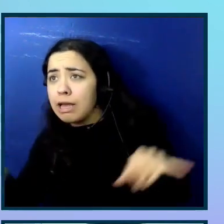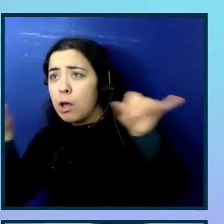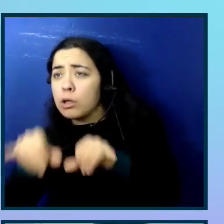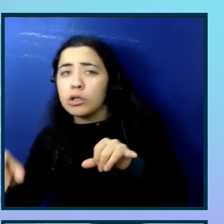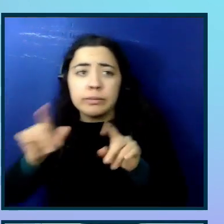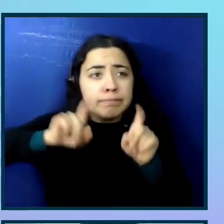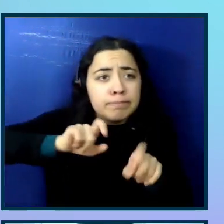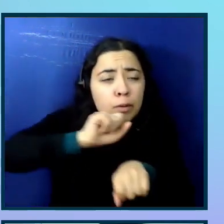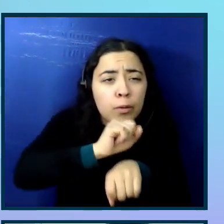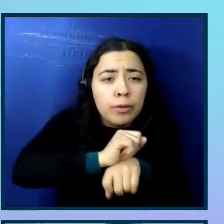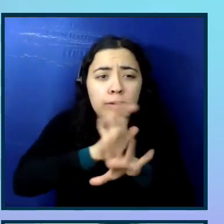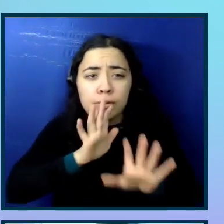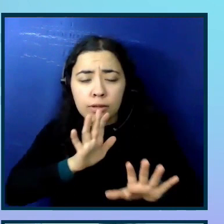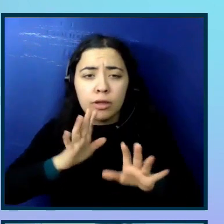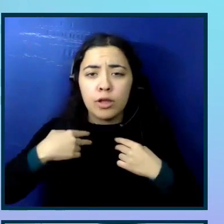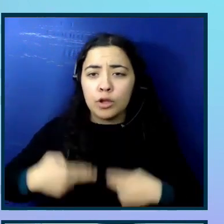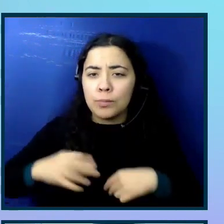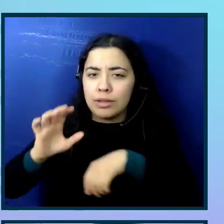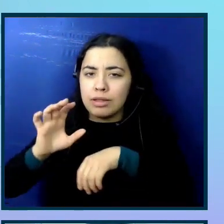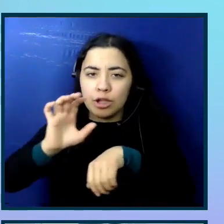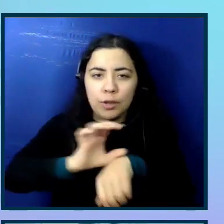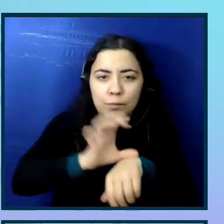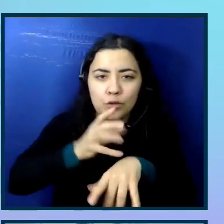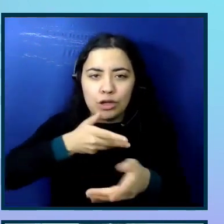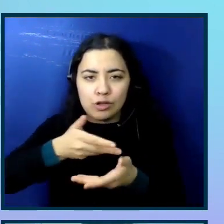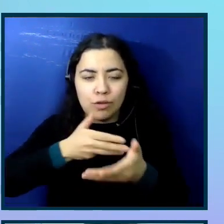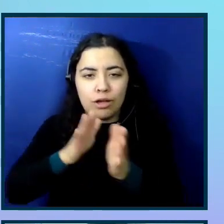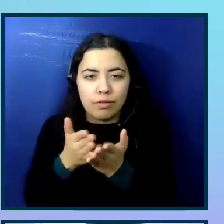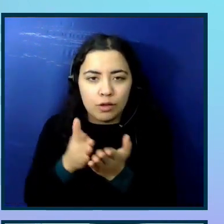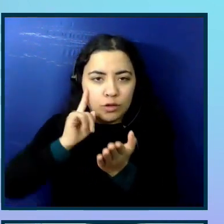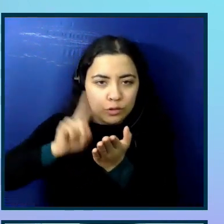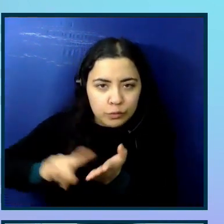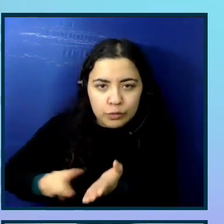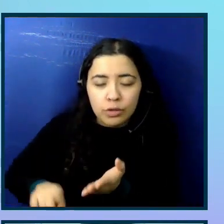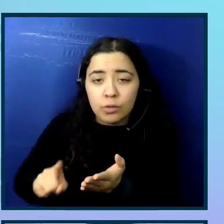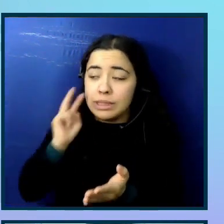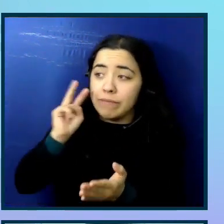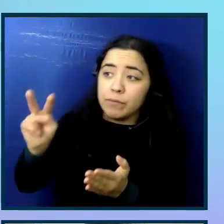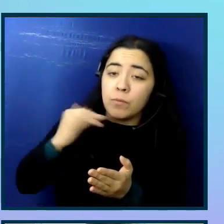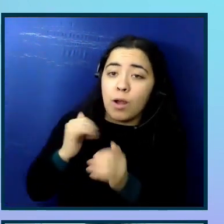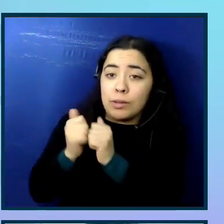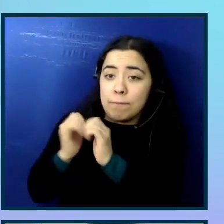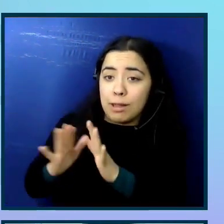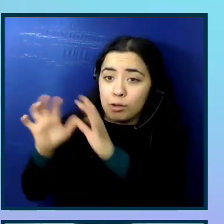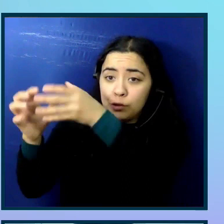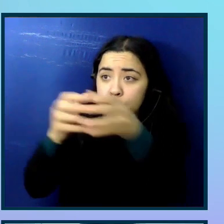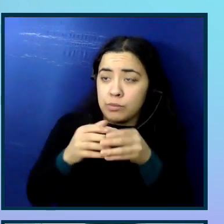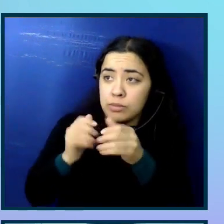in human computer interaction literature. We can look to our competitors and see who's doing things well,